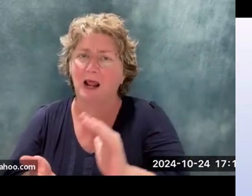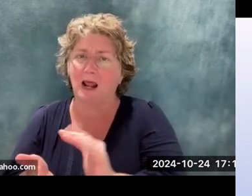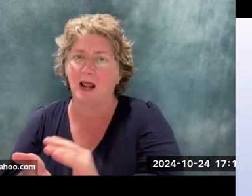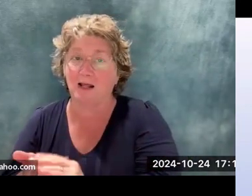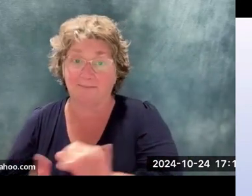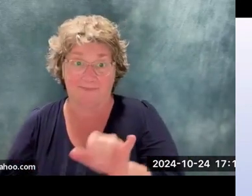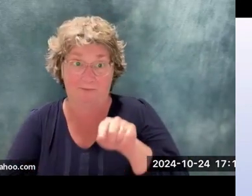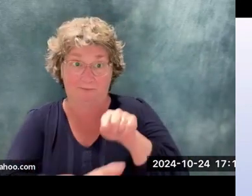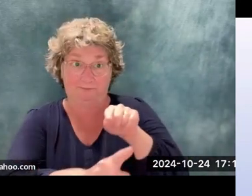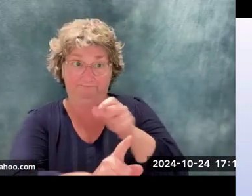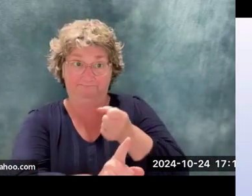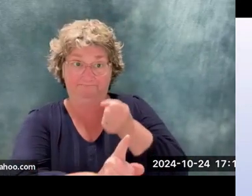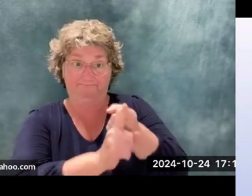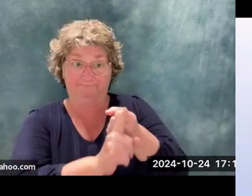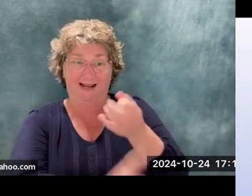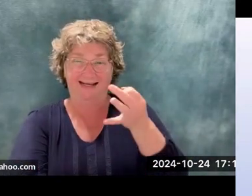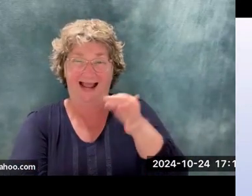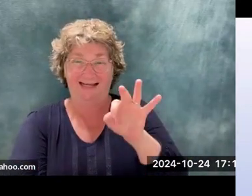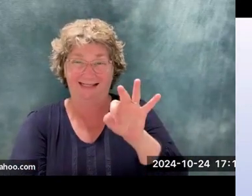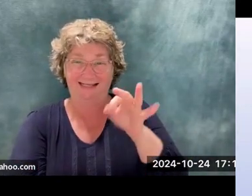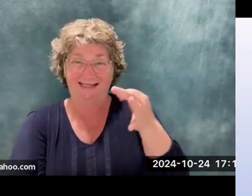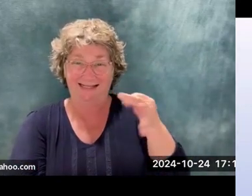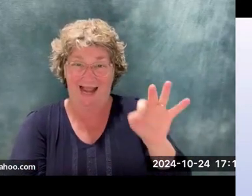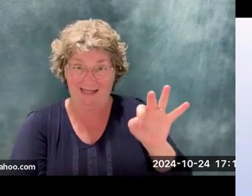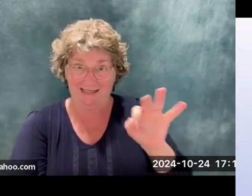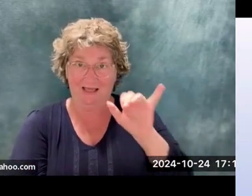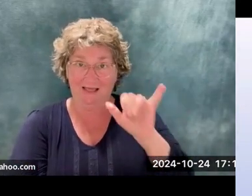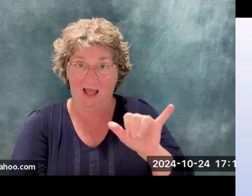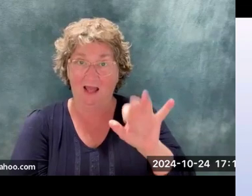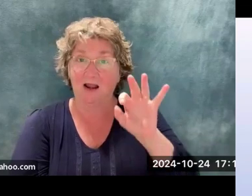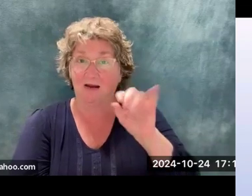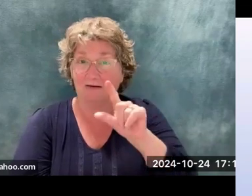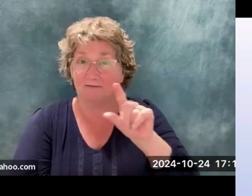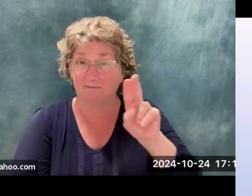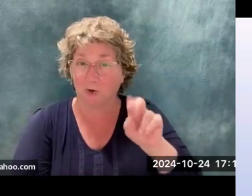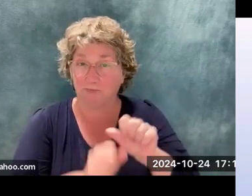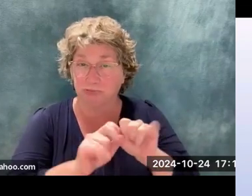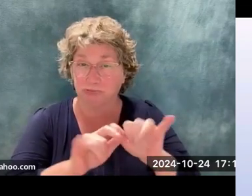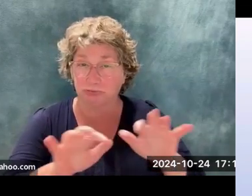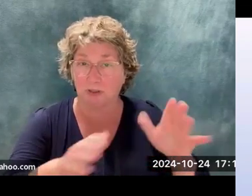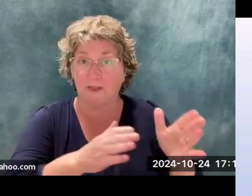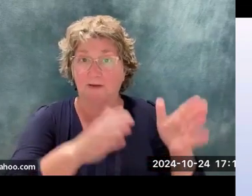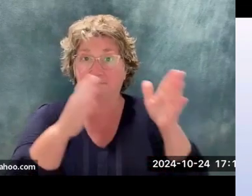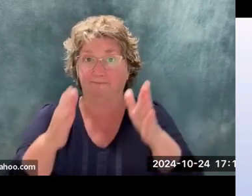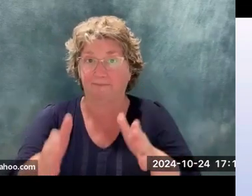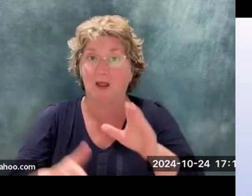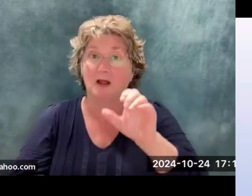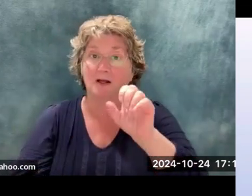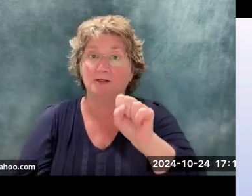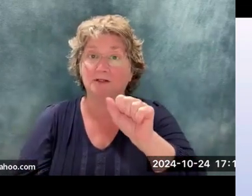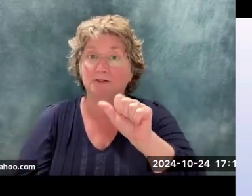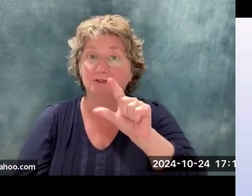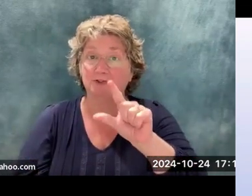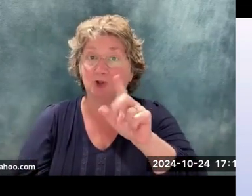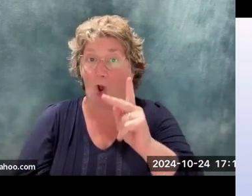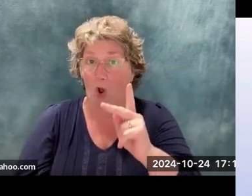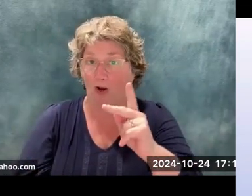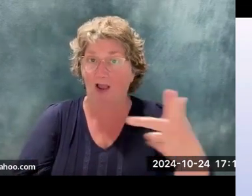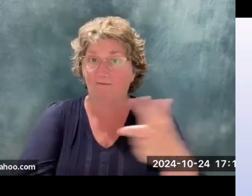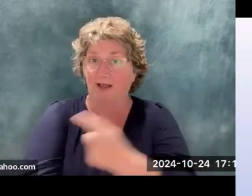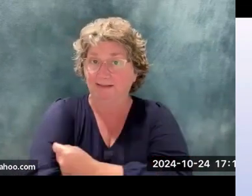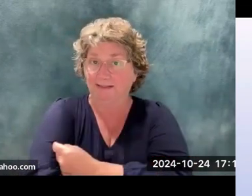Here we had first use of penicillin, the Salk vaccine for polio, and the slight rise